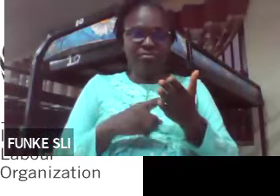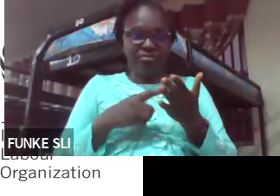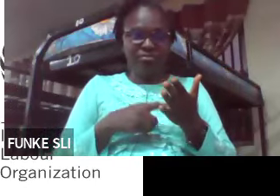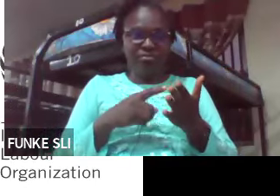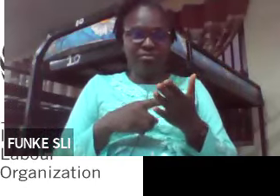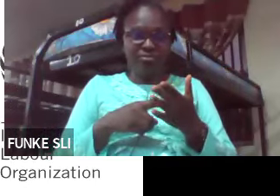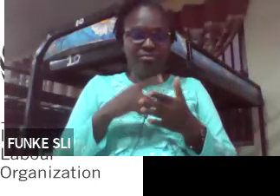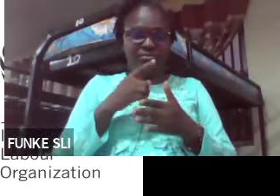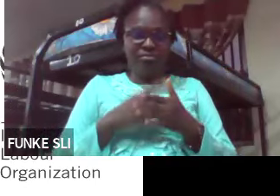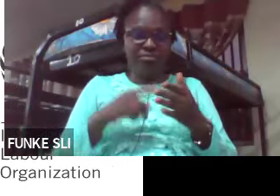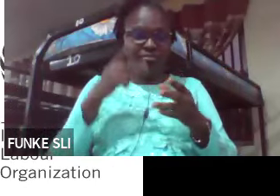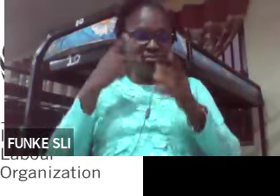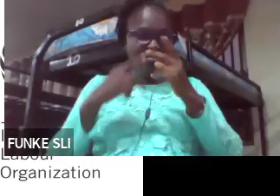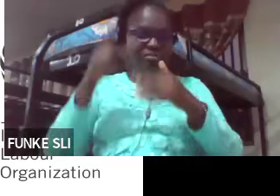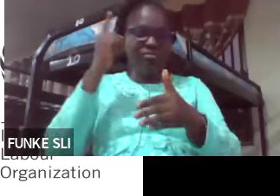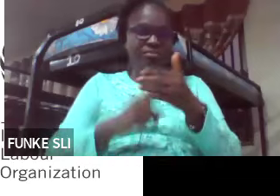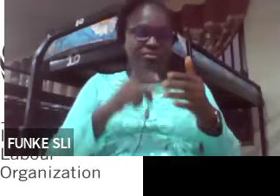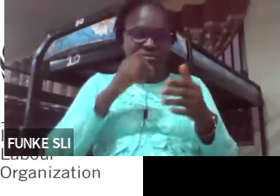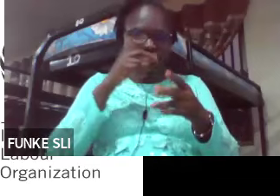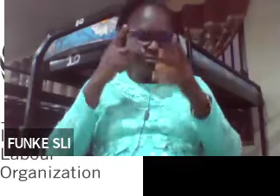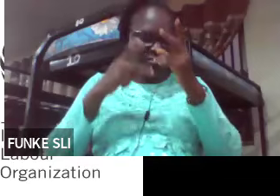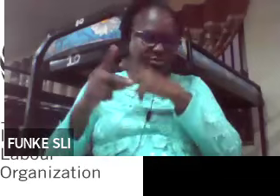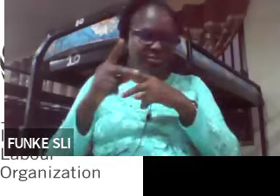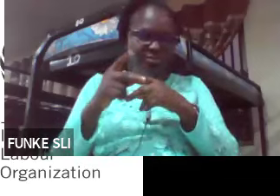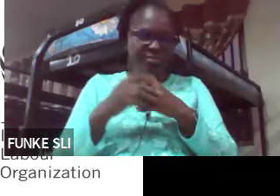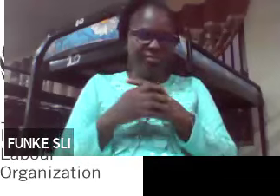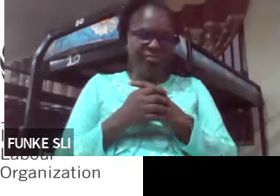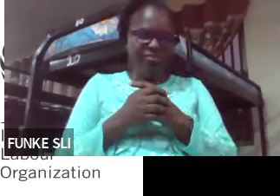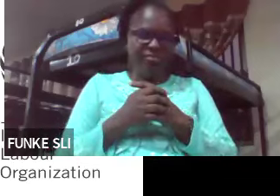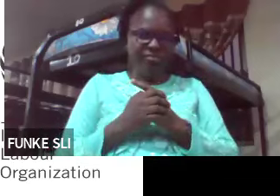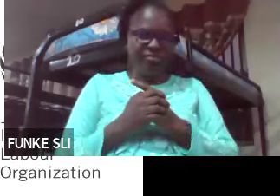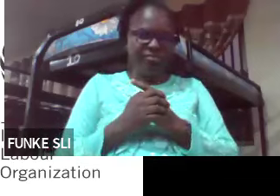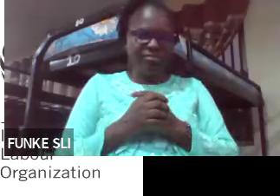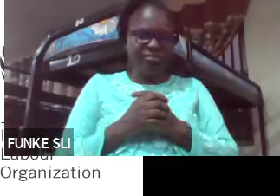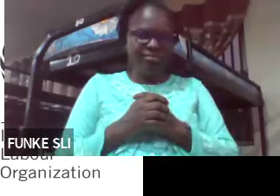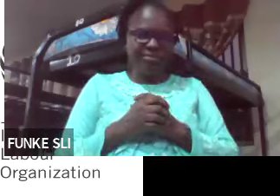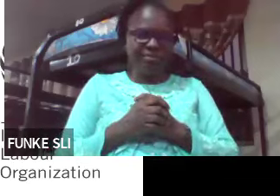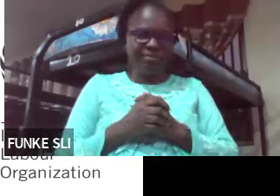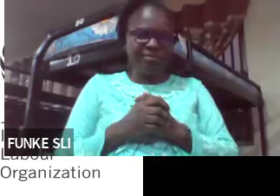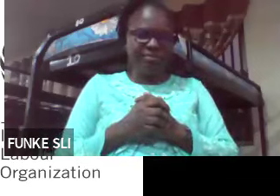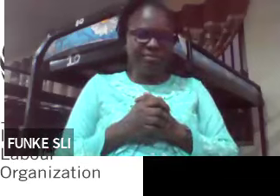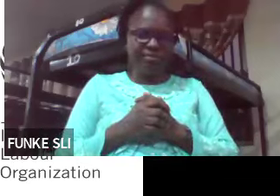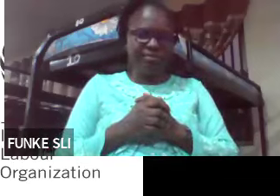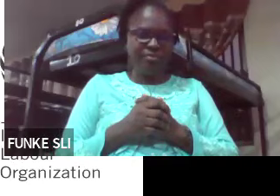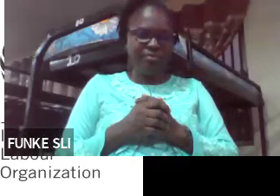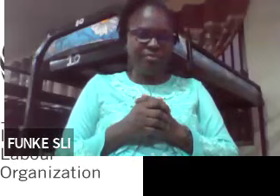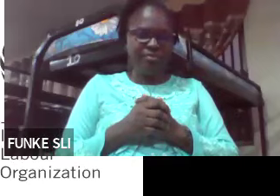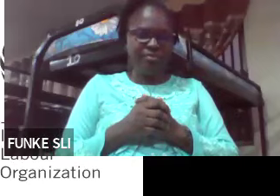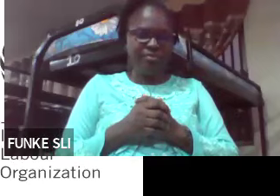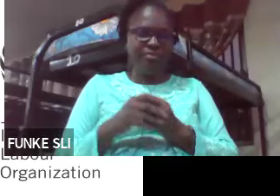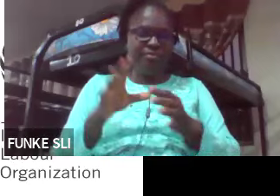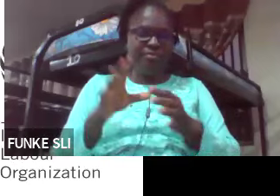Dotun Akinseinde: what a vision is, what a vision is. But before we go on to discussing what a vision is, I want to tell you a story of 2 people.